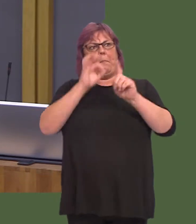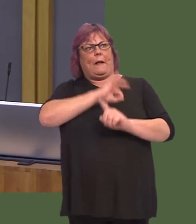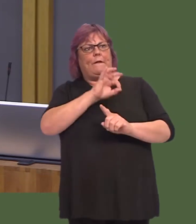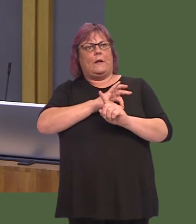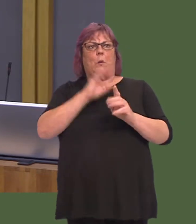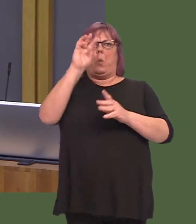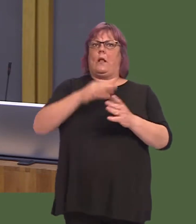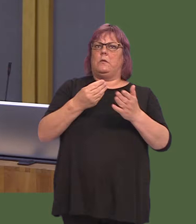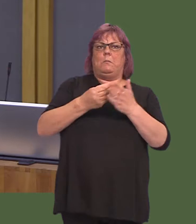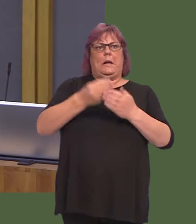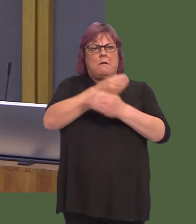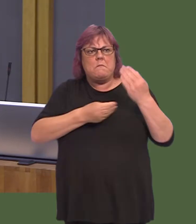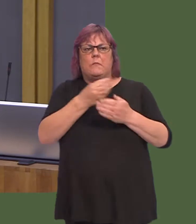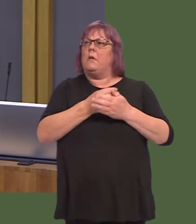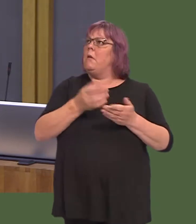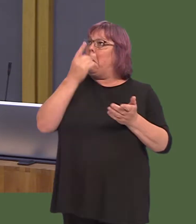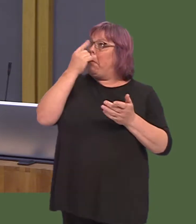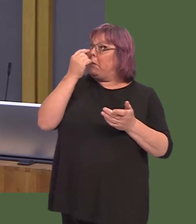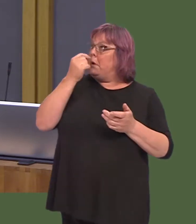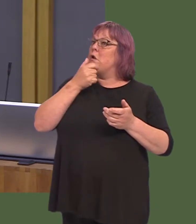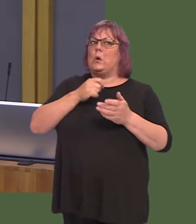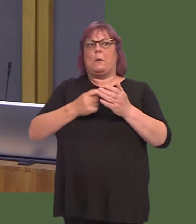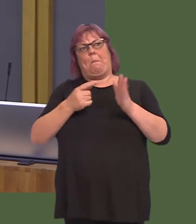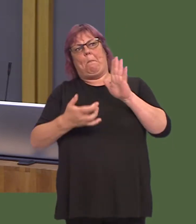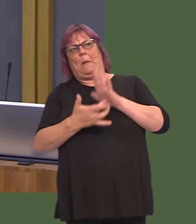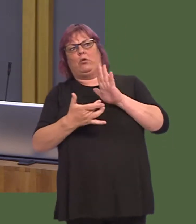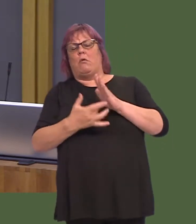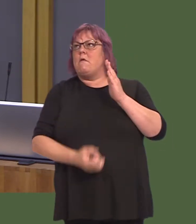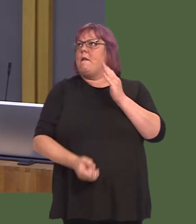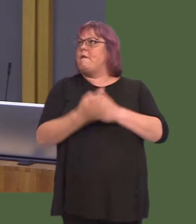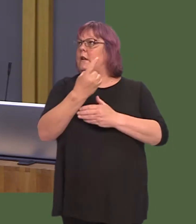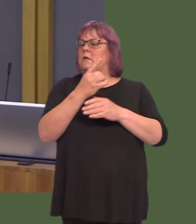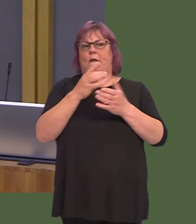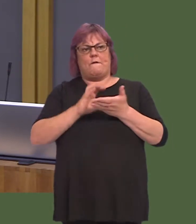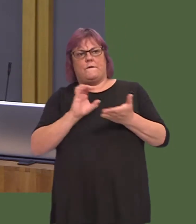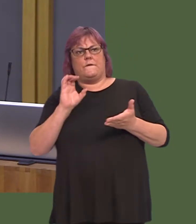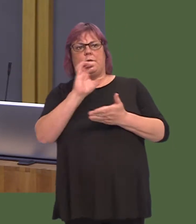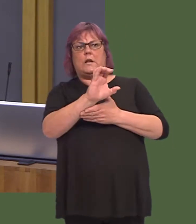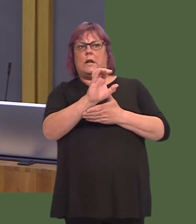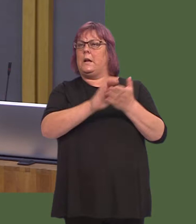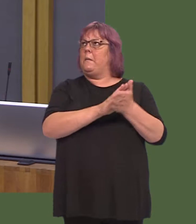Would Welsh Government look at the possibility of even using major events funding to get